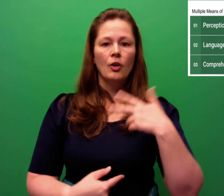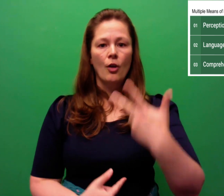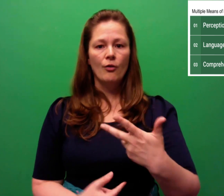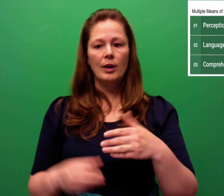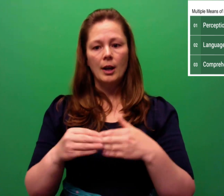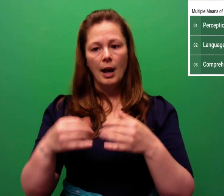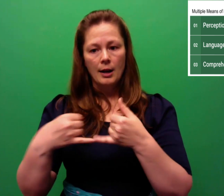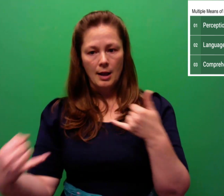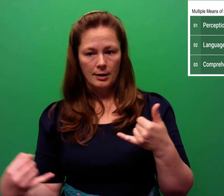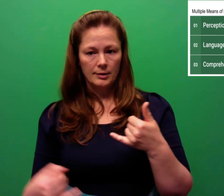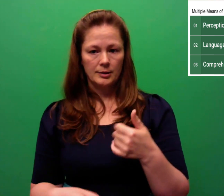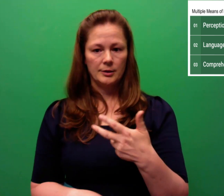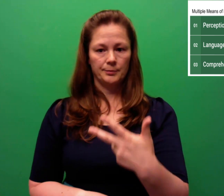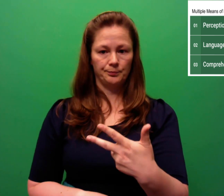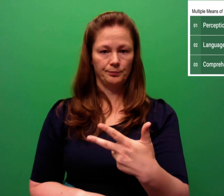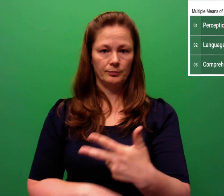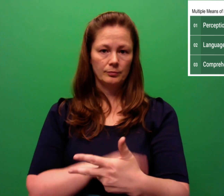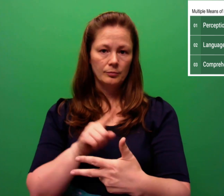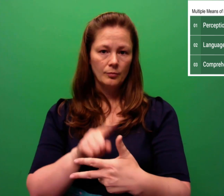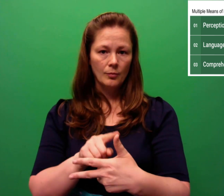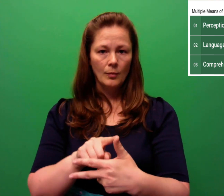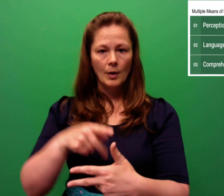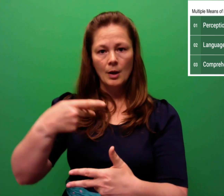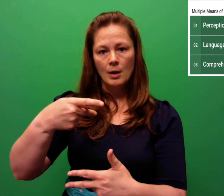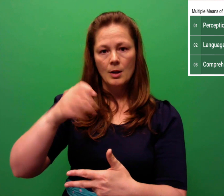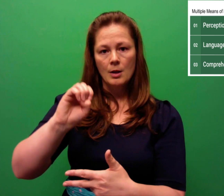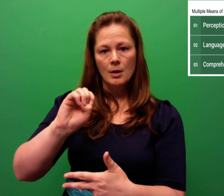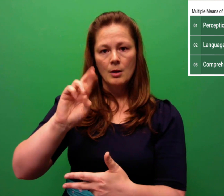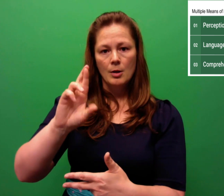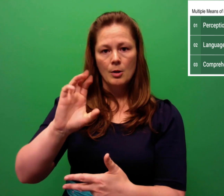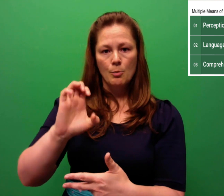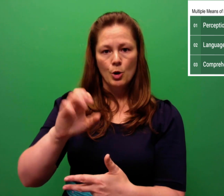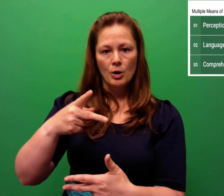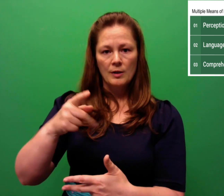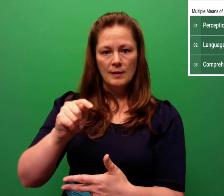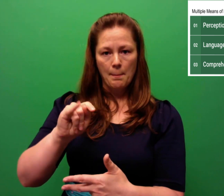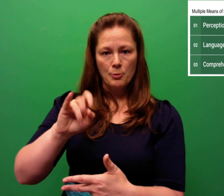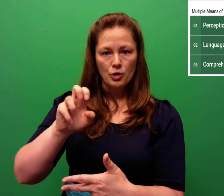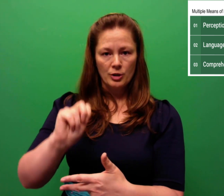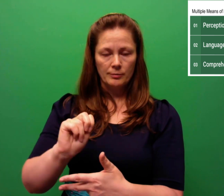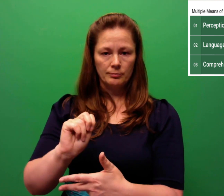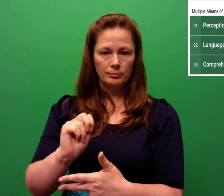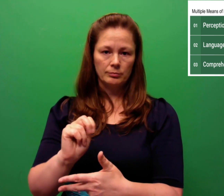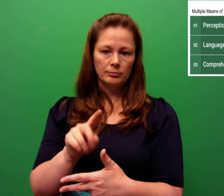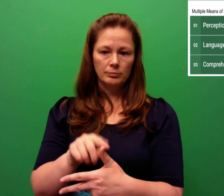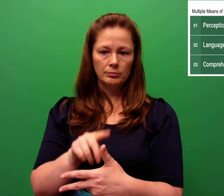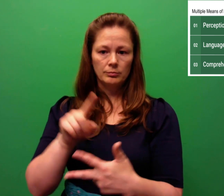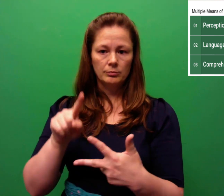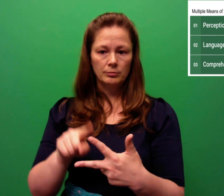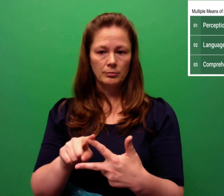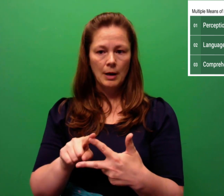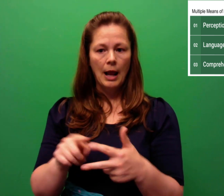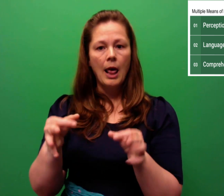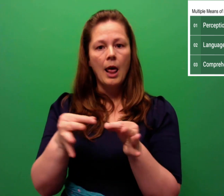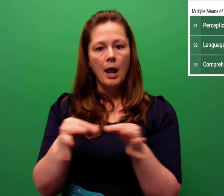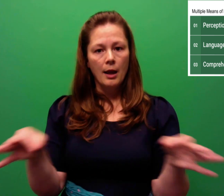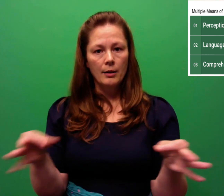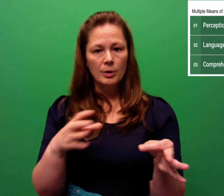The three guidelines under multiple means of representation are perception,